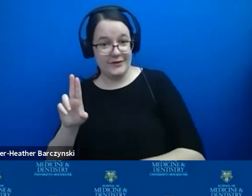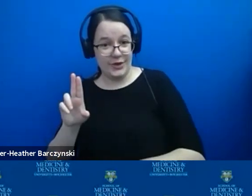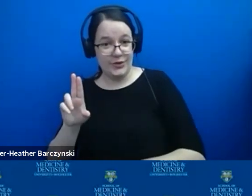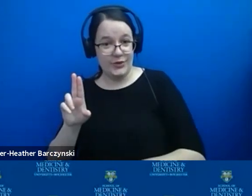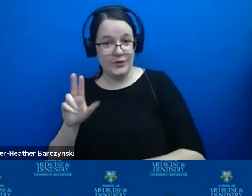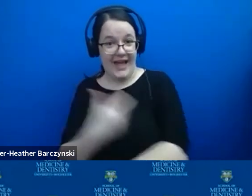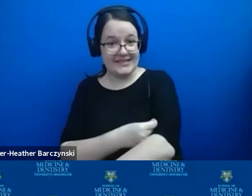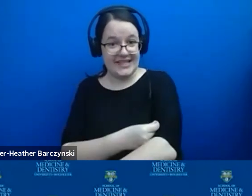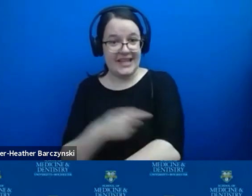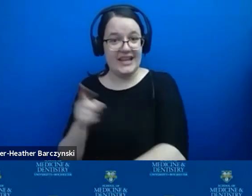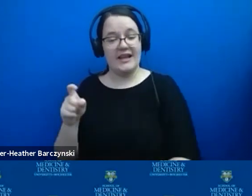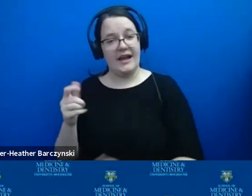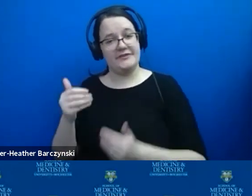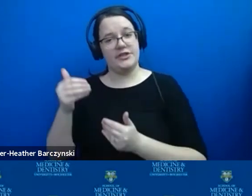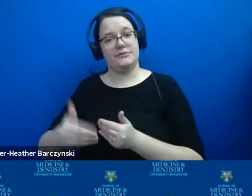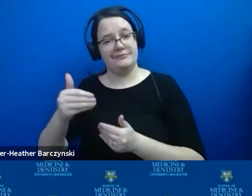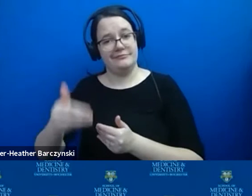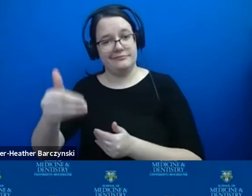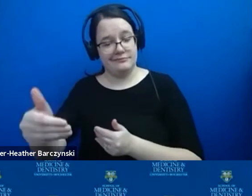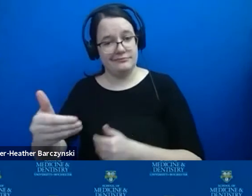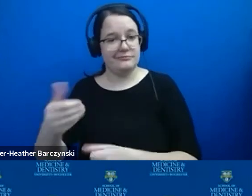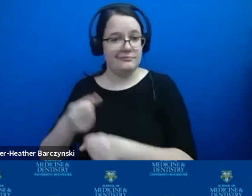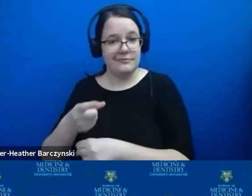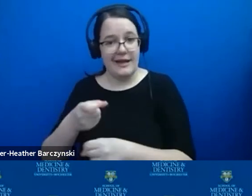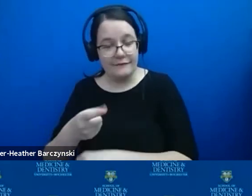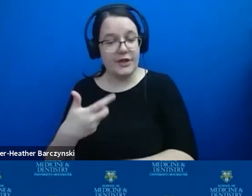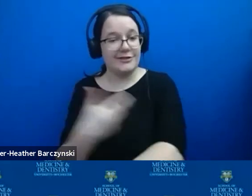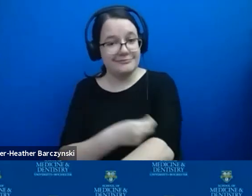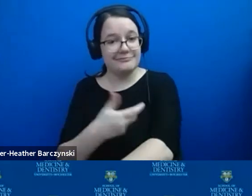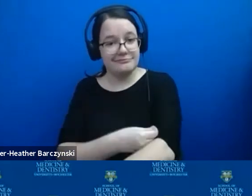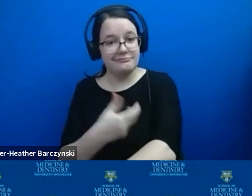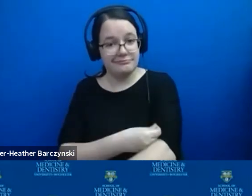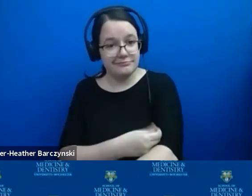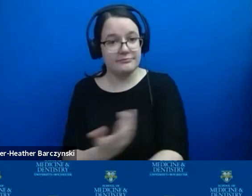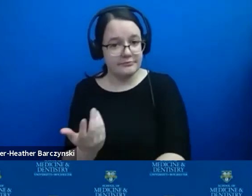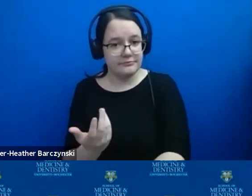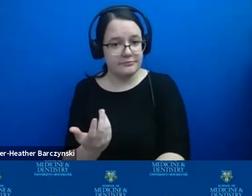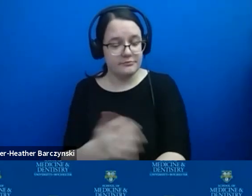um regular updated immunizations for a pathogen on a fairly frequent basis